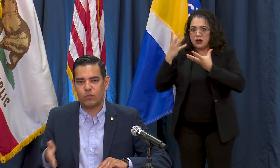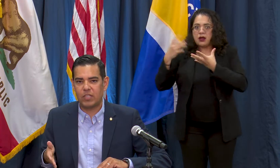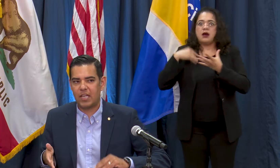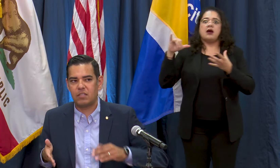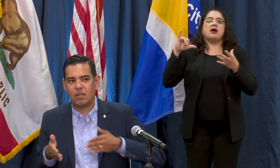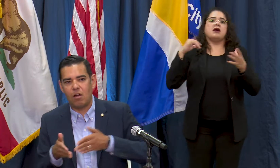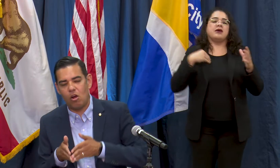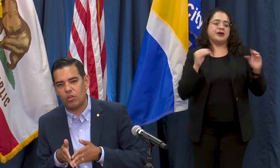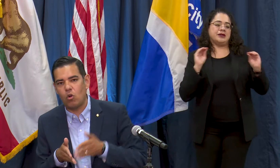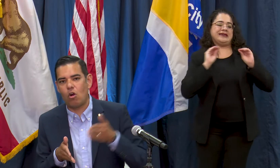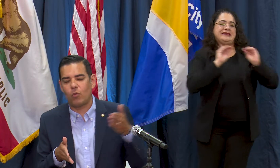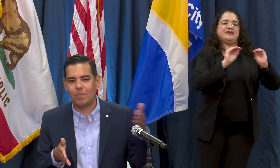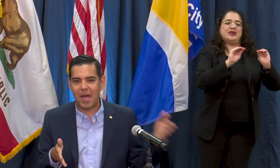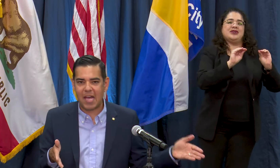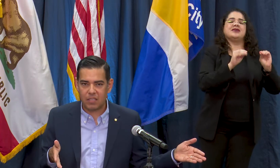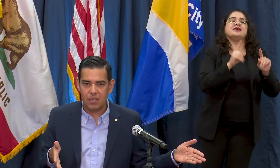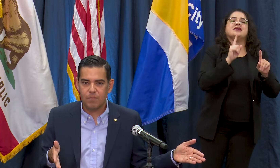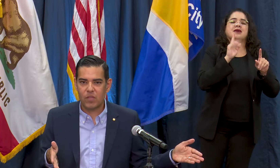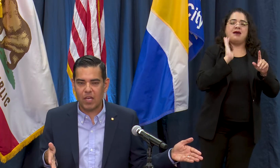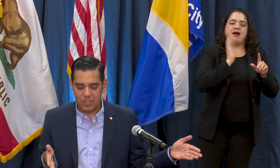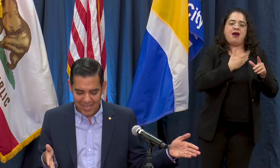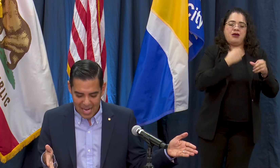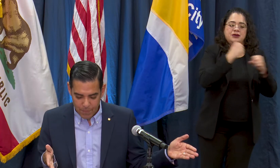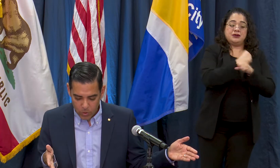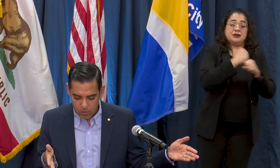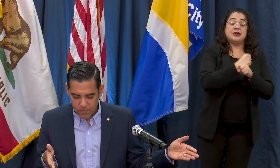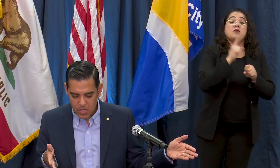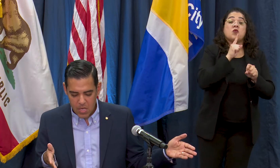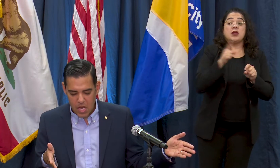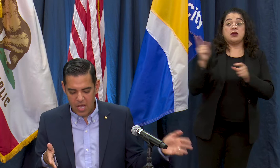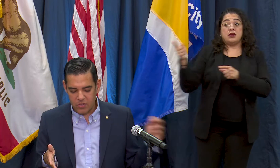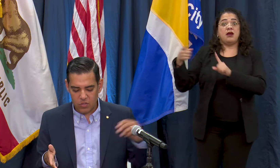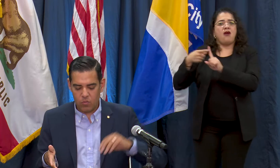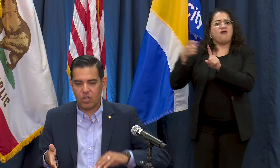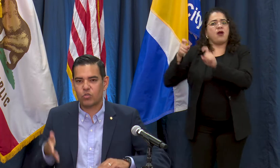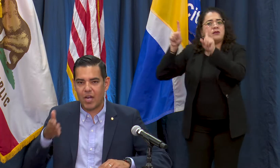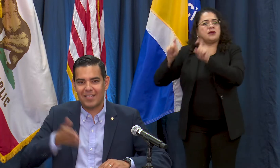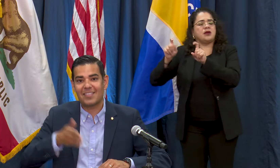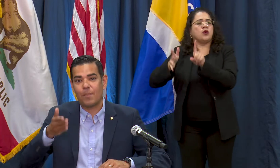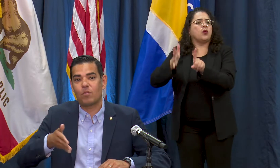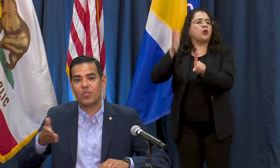few days go all the way back to April and so we are trying to separate